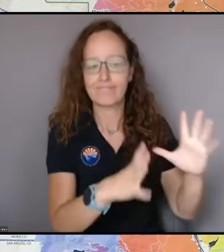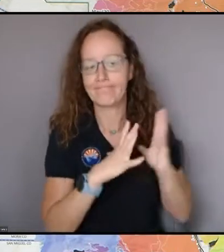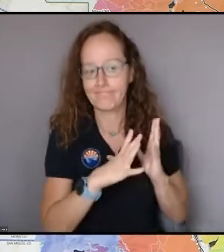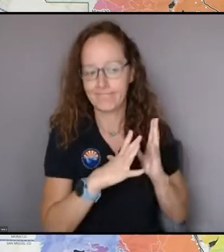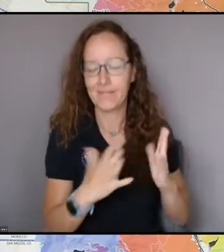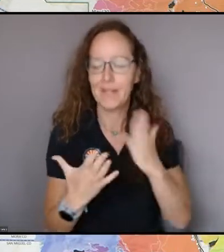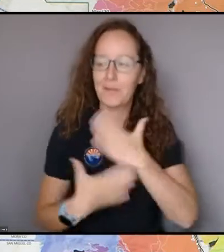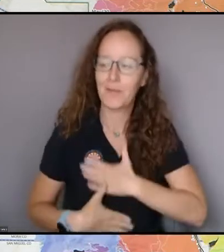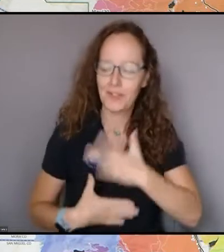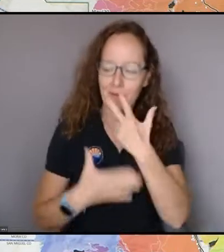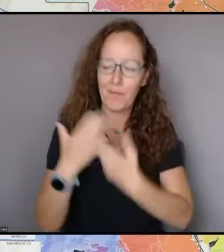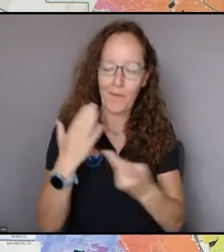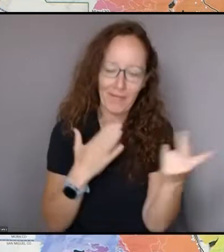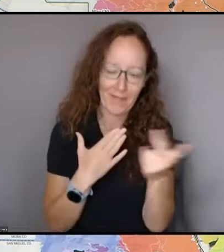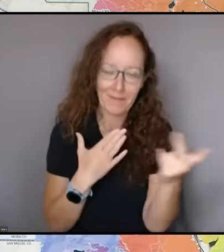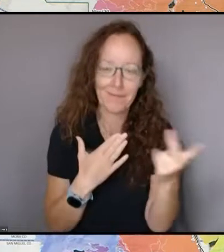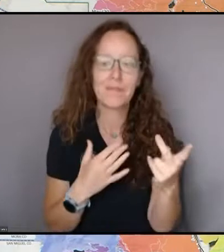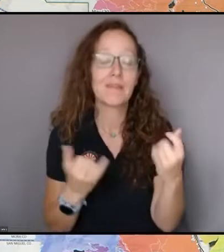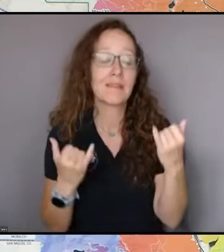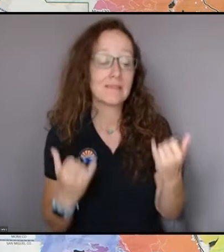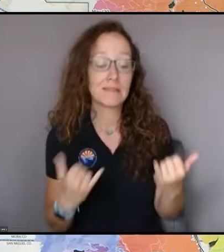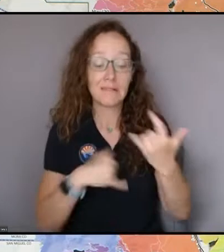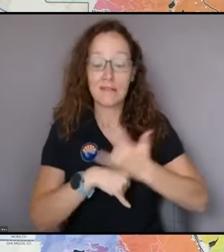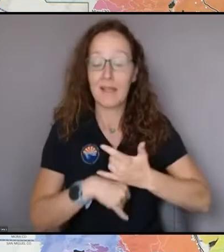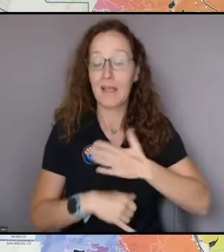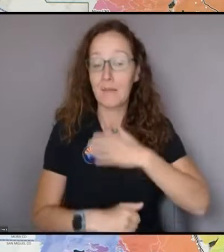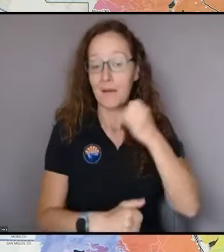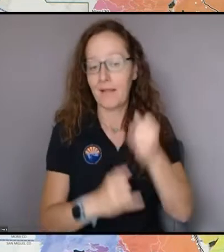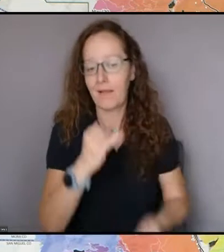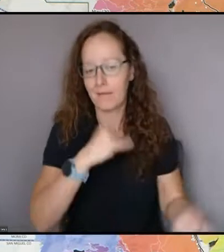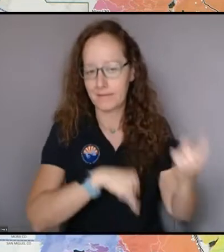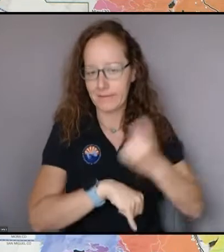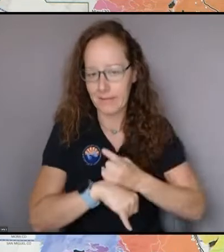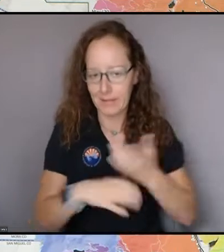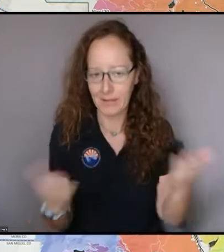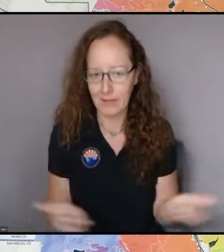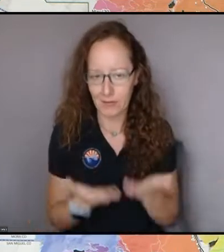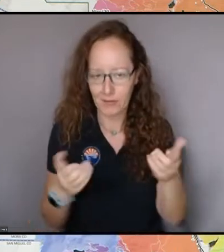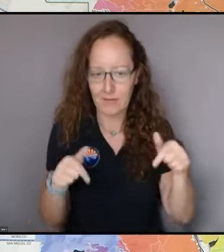day here on the CalfCanyon Hermits Peak Fire. And I